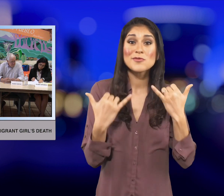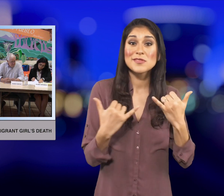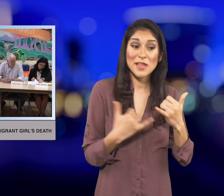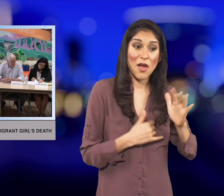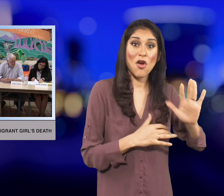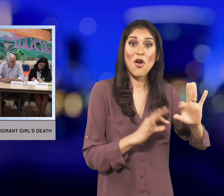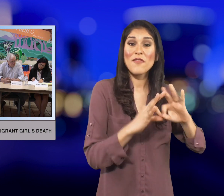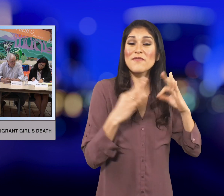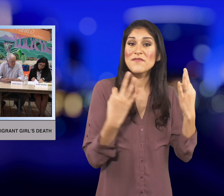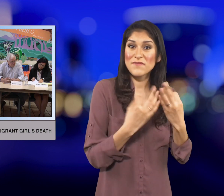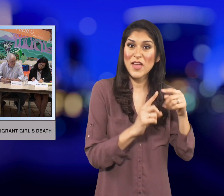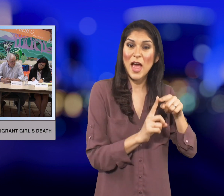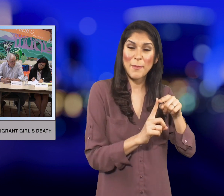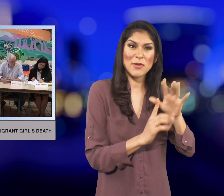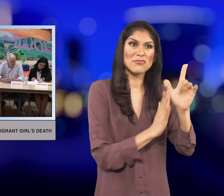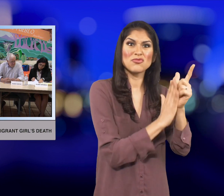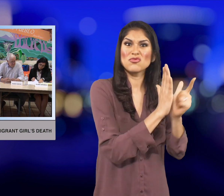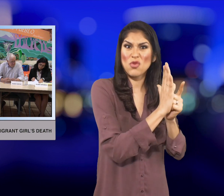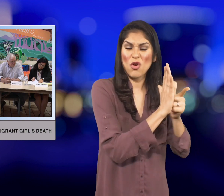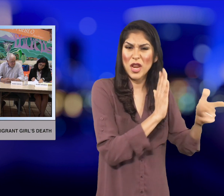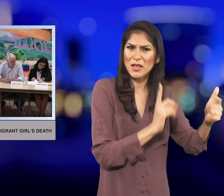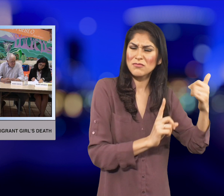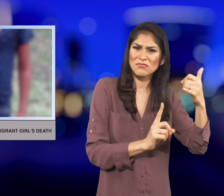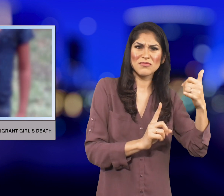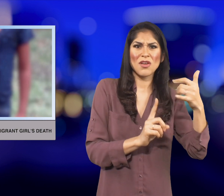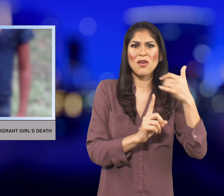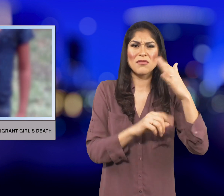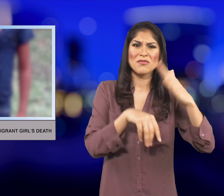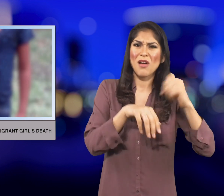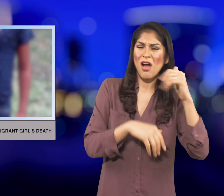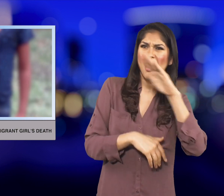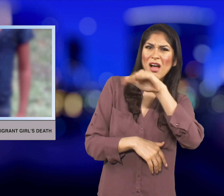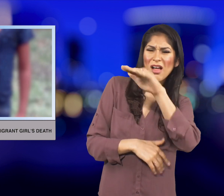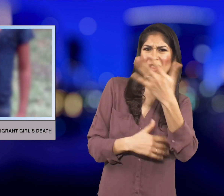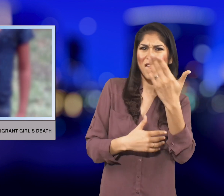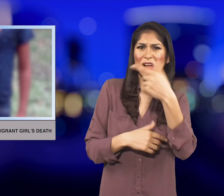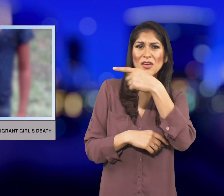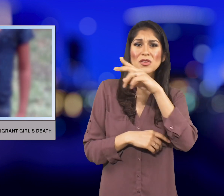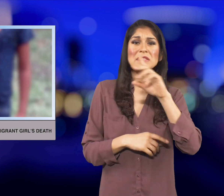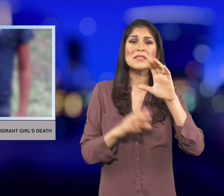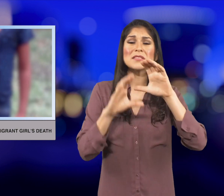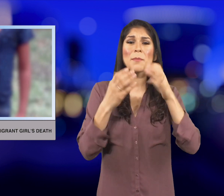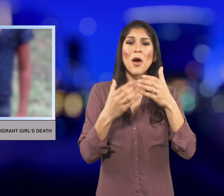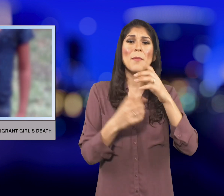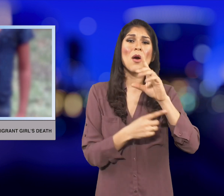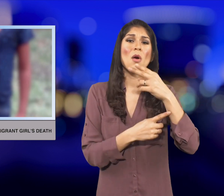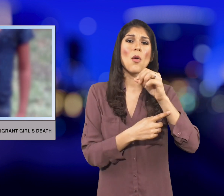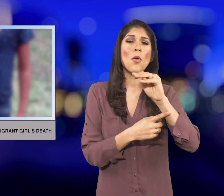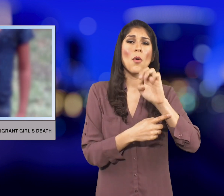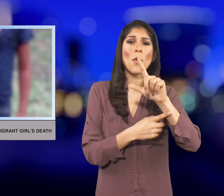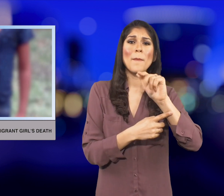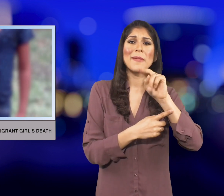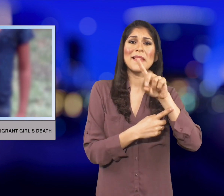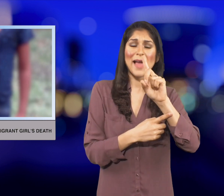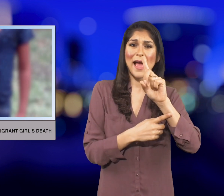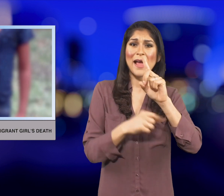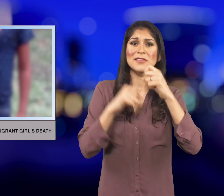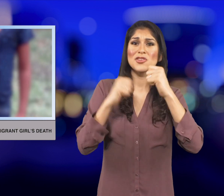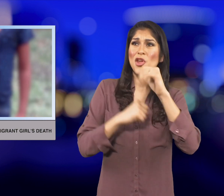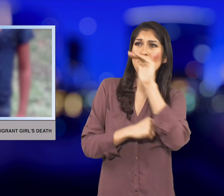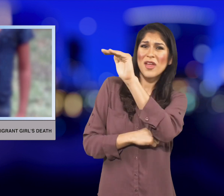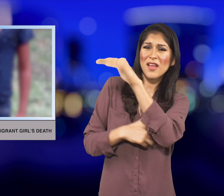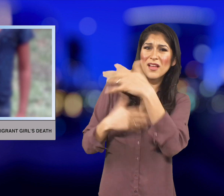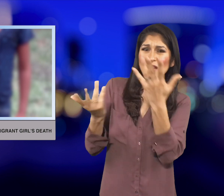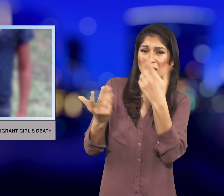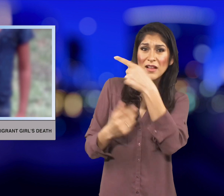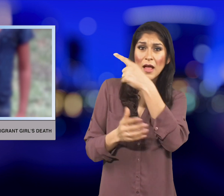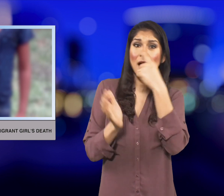Today her family's attorney called on the Department of Homeland Security's inspector